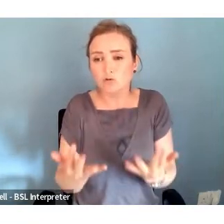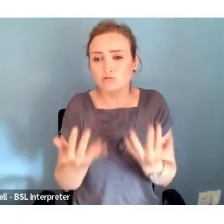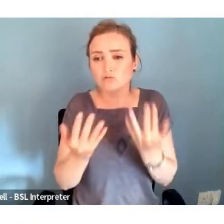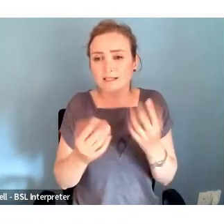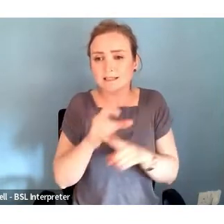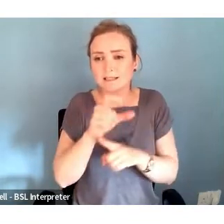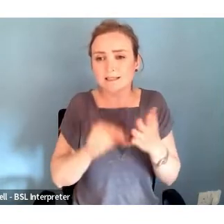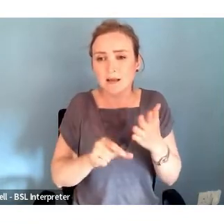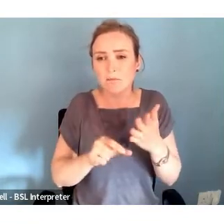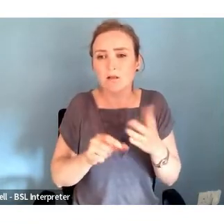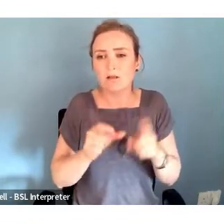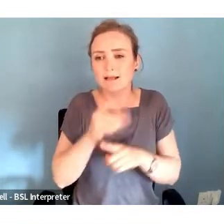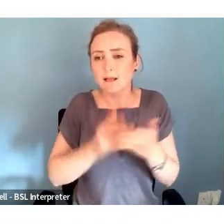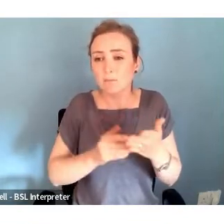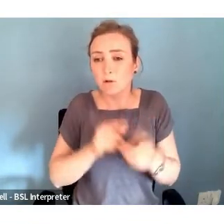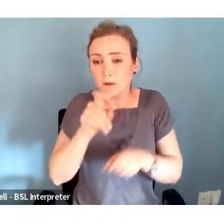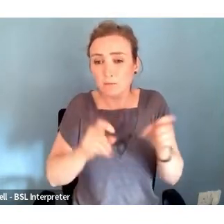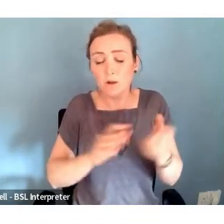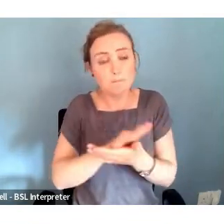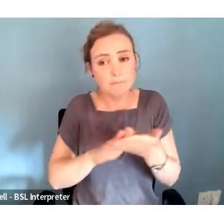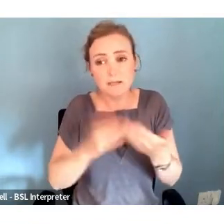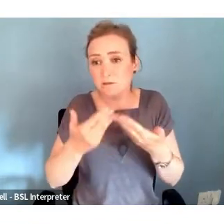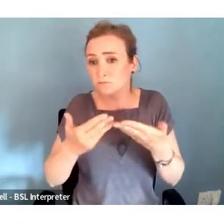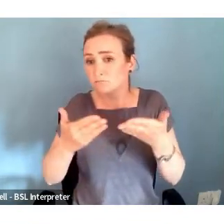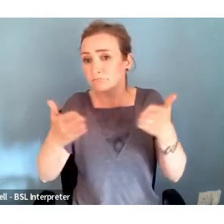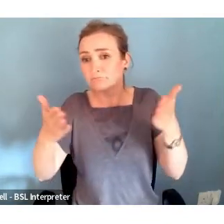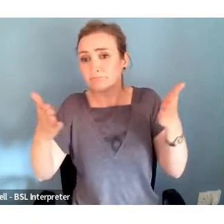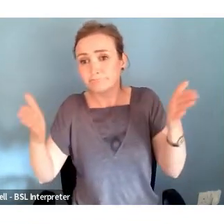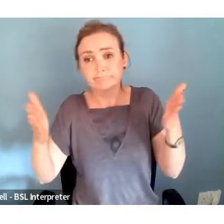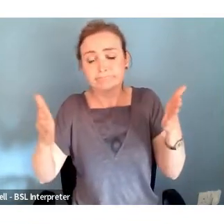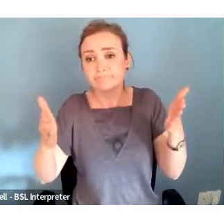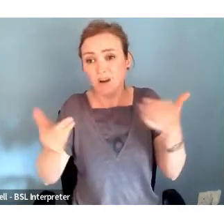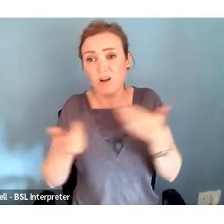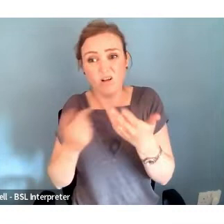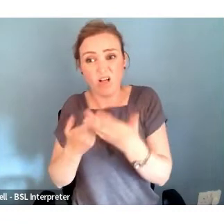mean you are nor a track tiff as employer to all candidates